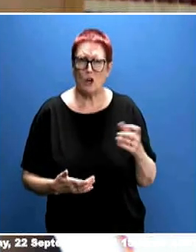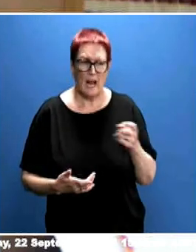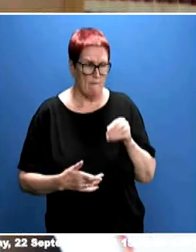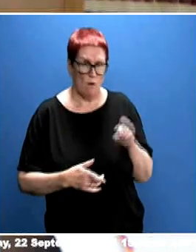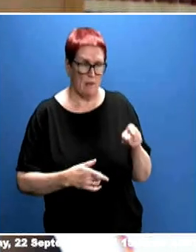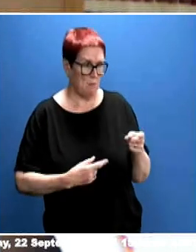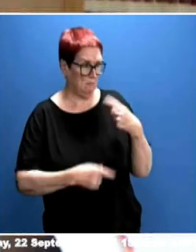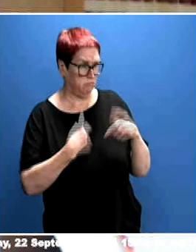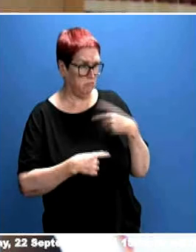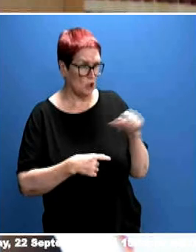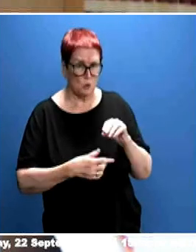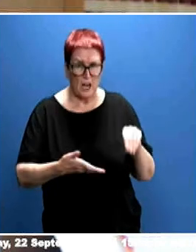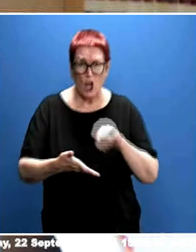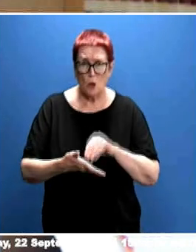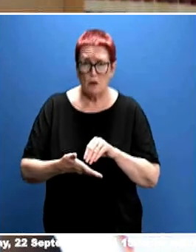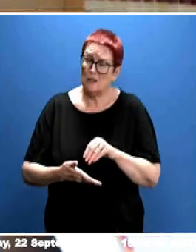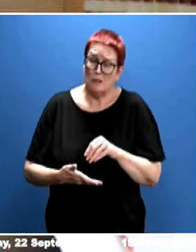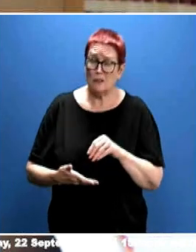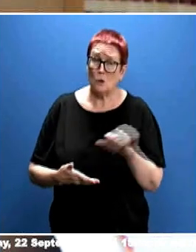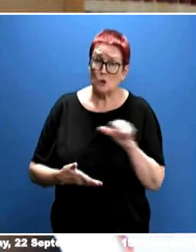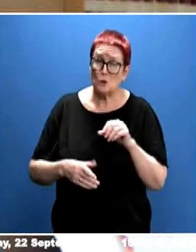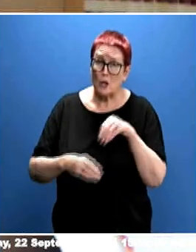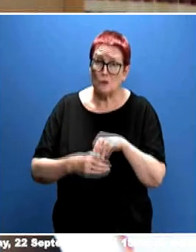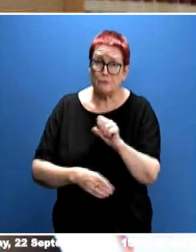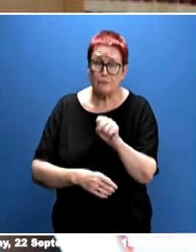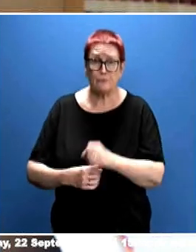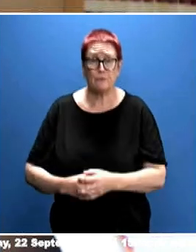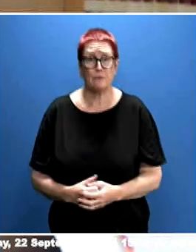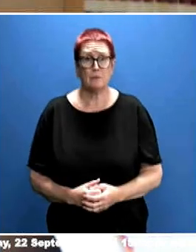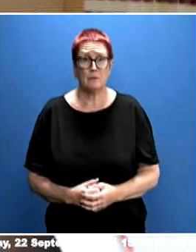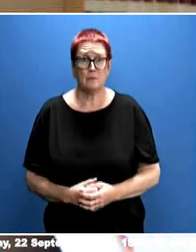No, not at all. All right, and is it something that the Department thinks it should